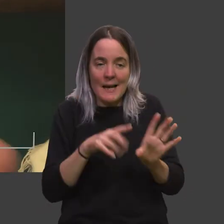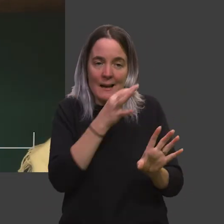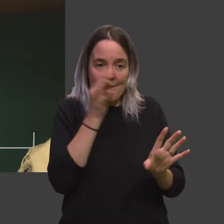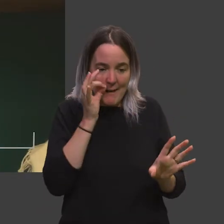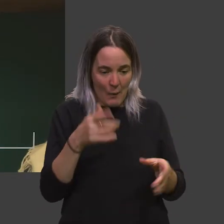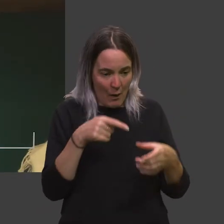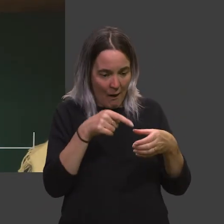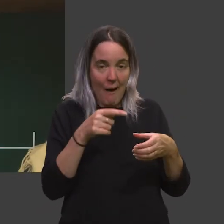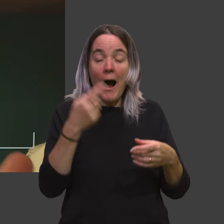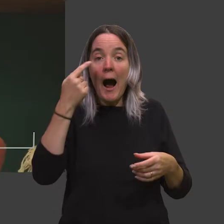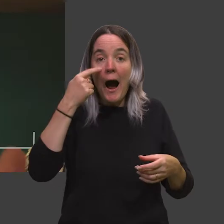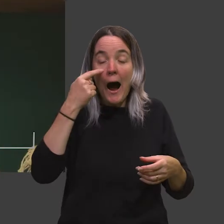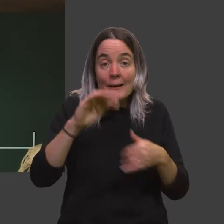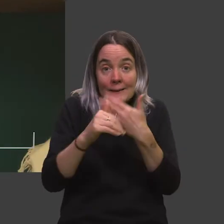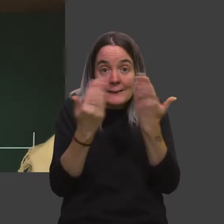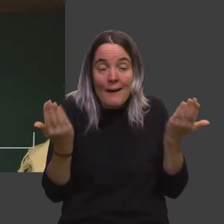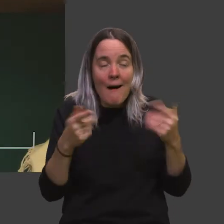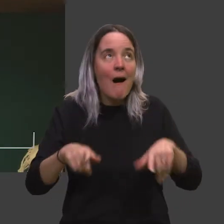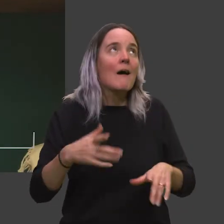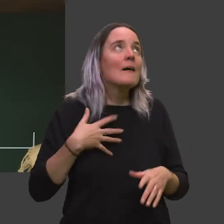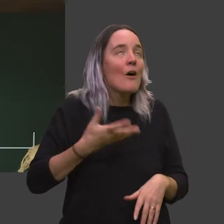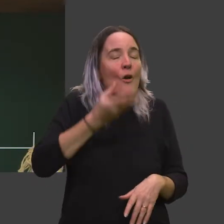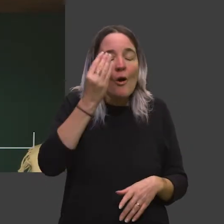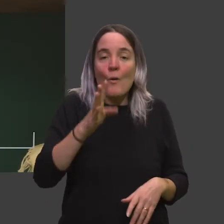Learning Welsh has changed my life. Changed me.